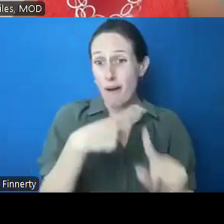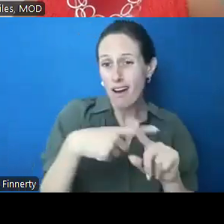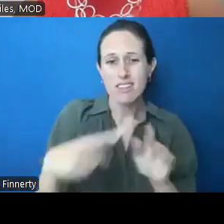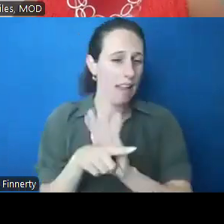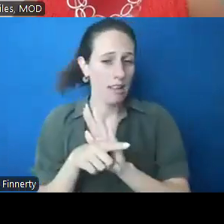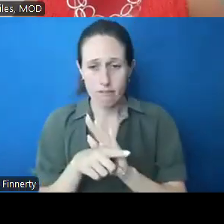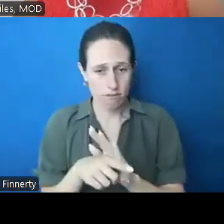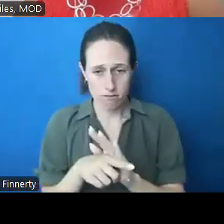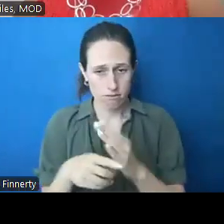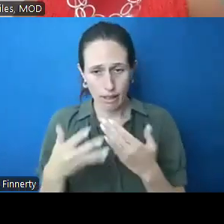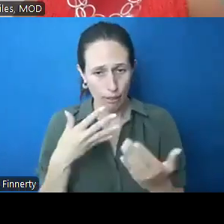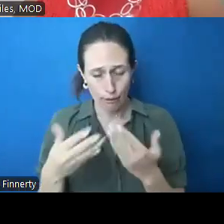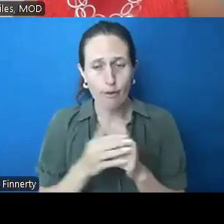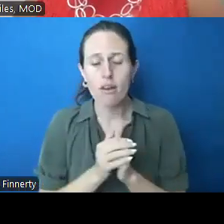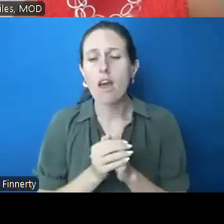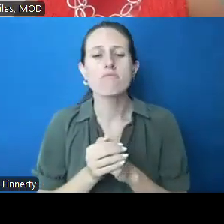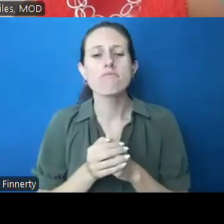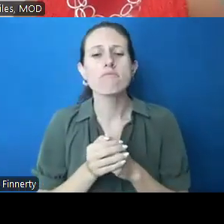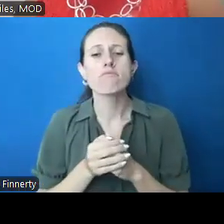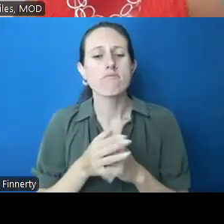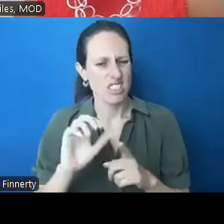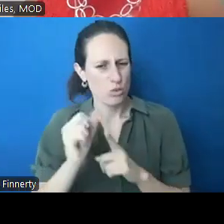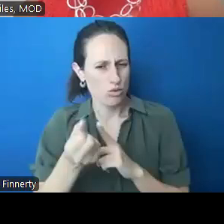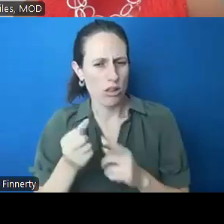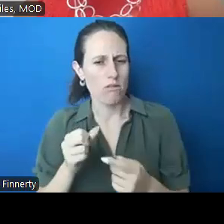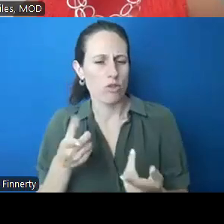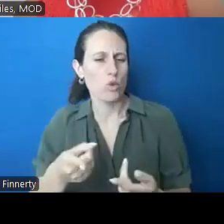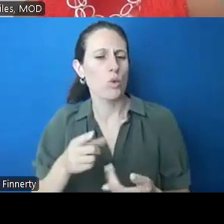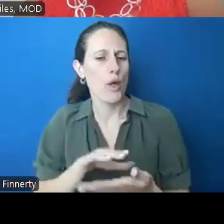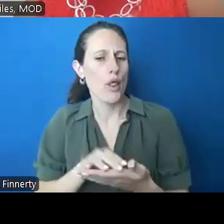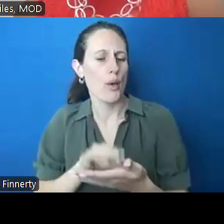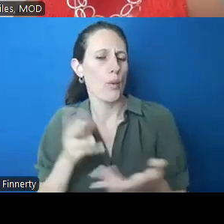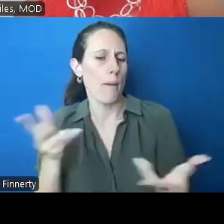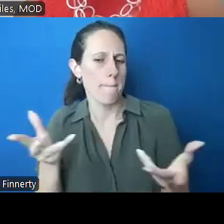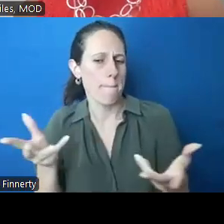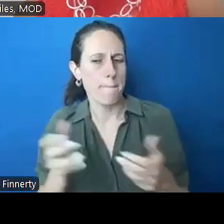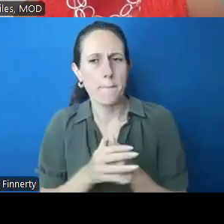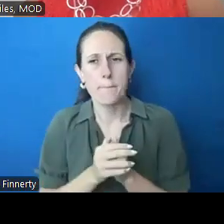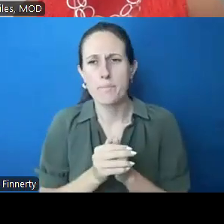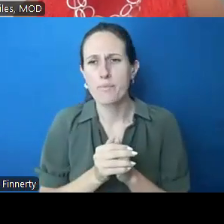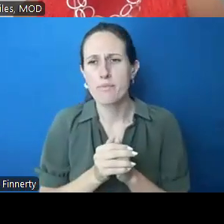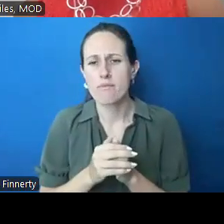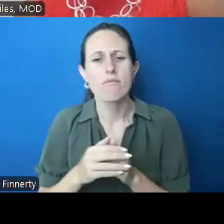positive or negative instance and what you learned from that experience. This is if you folks